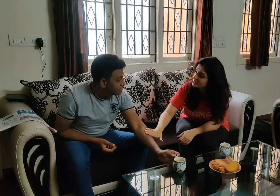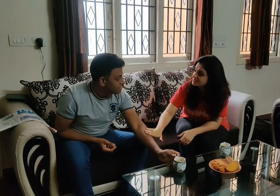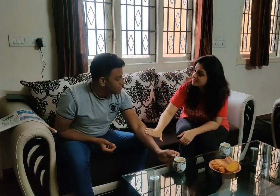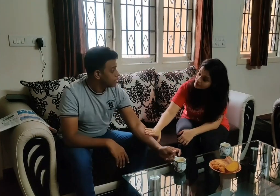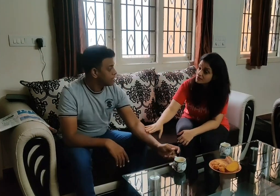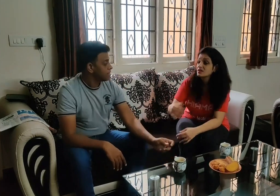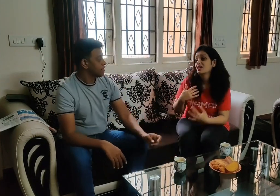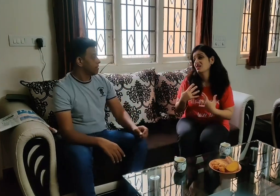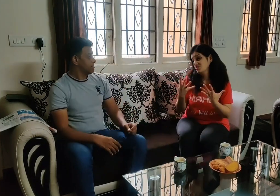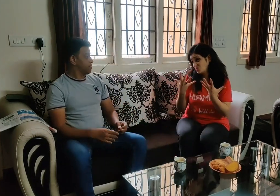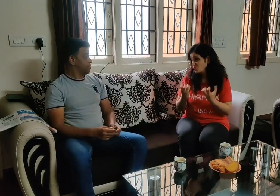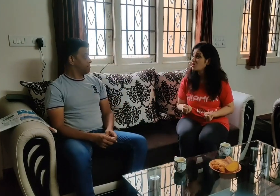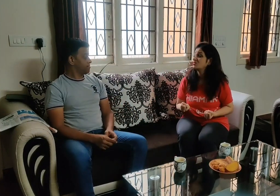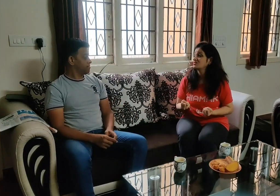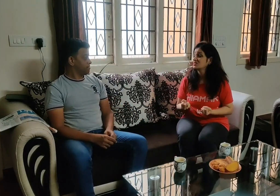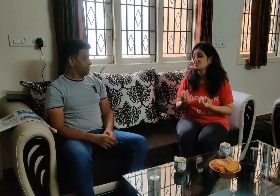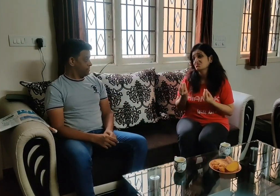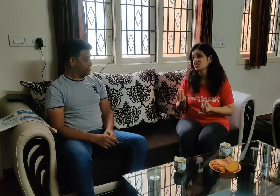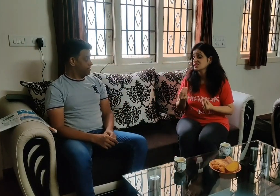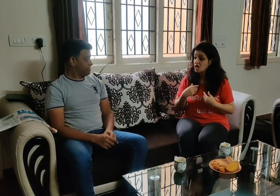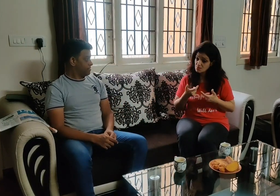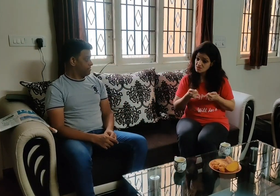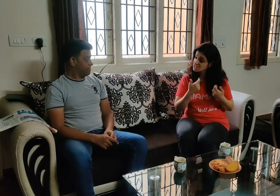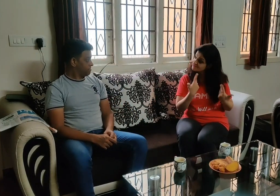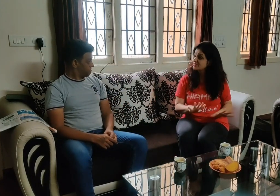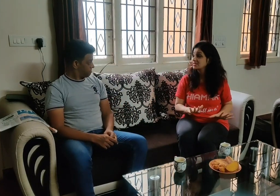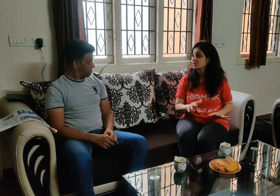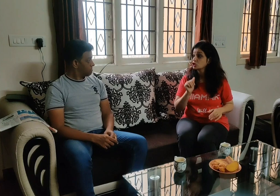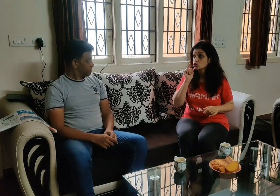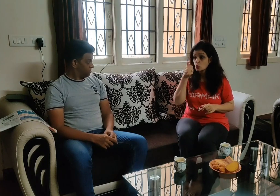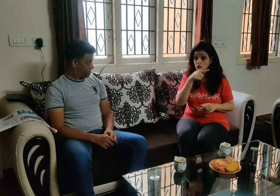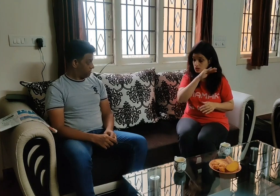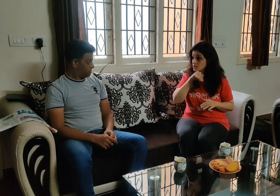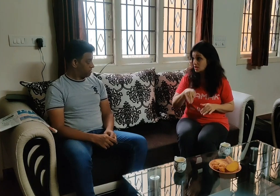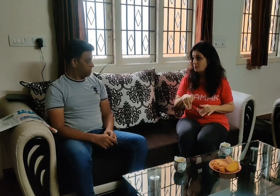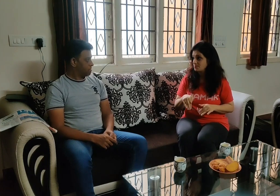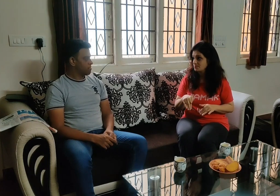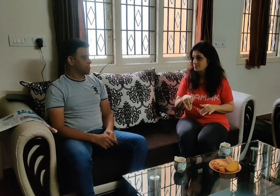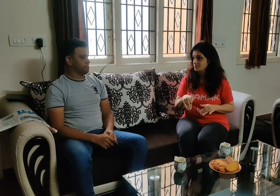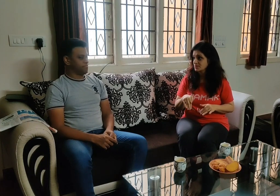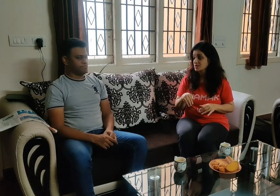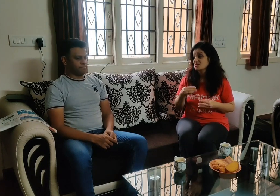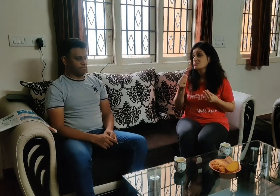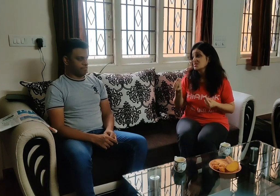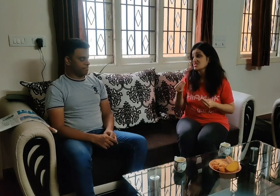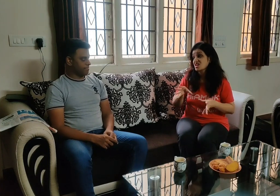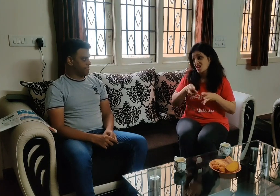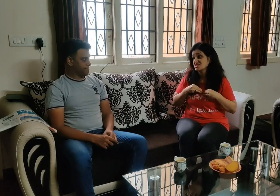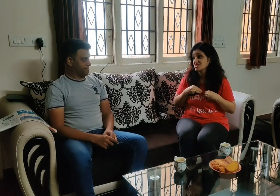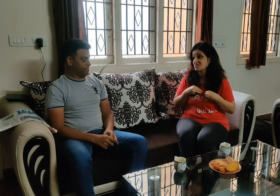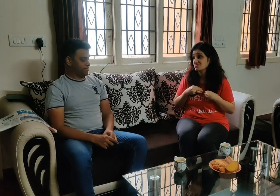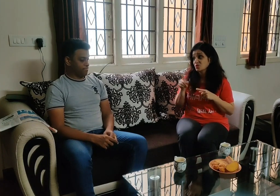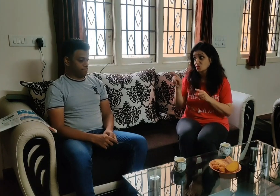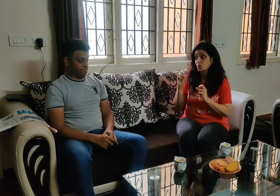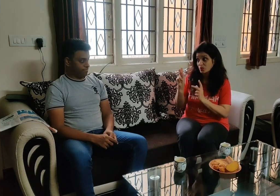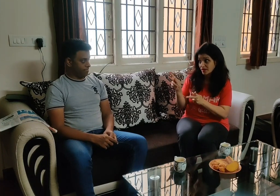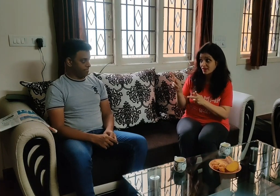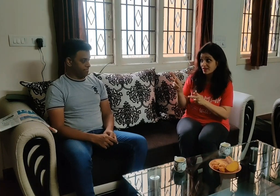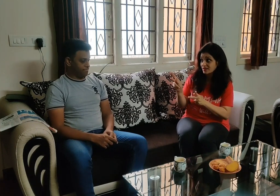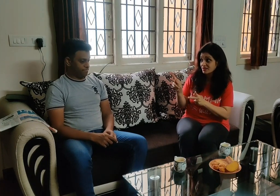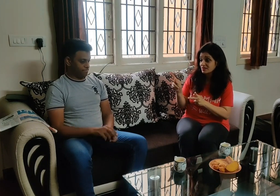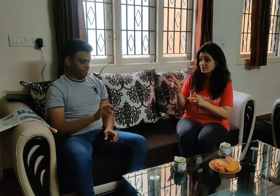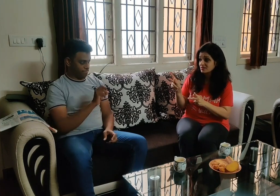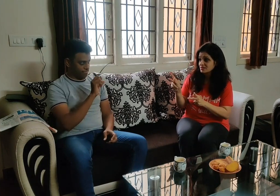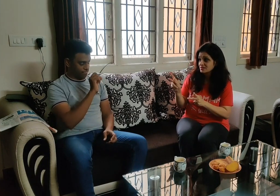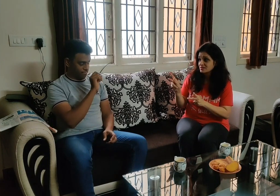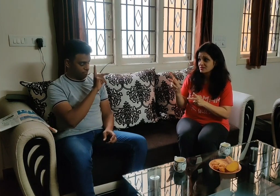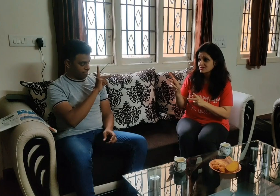I want her to help to clean our home tomorrow, please understand and accept. Okay?